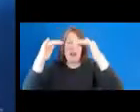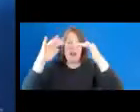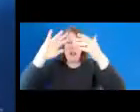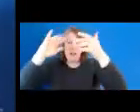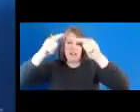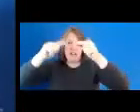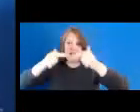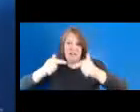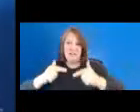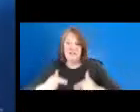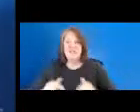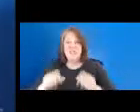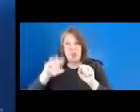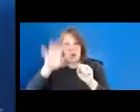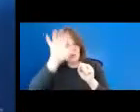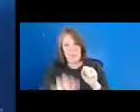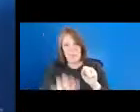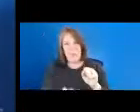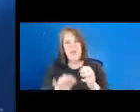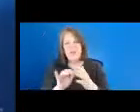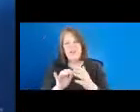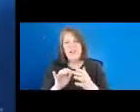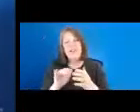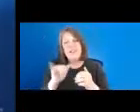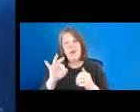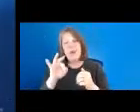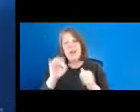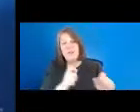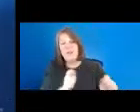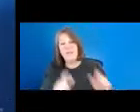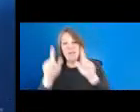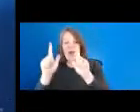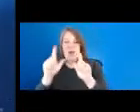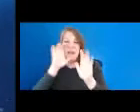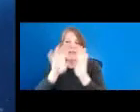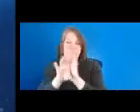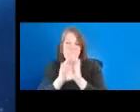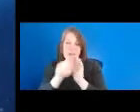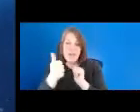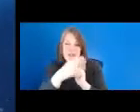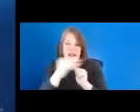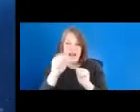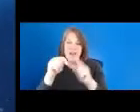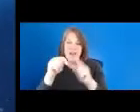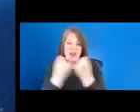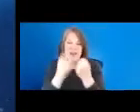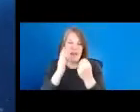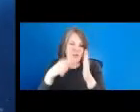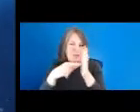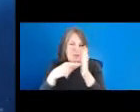state, if 16:32:23 you will. If you've loaded images of yourself and you're team, it 16:32:27 will be shown here, and then all